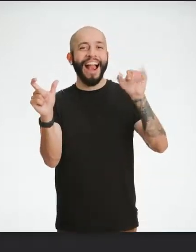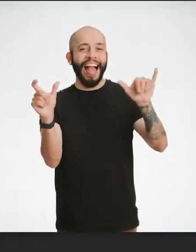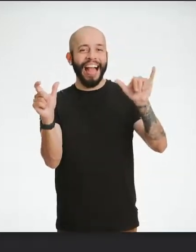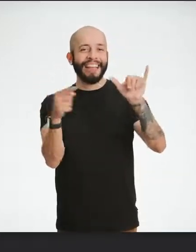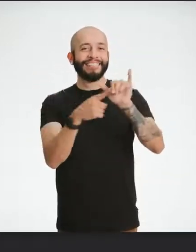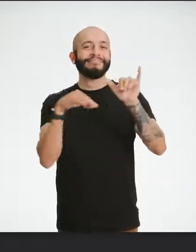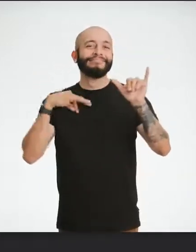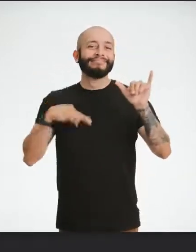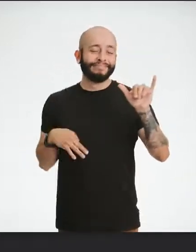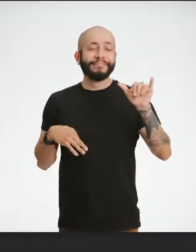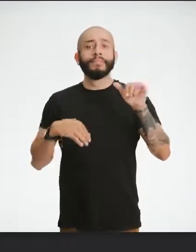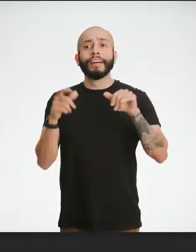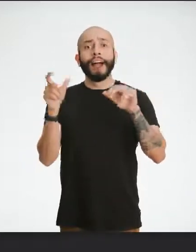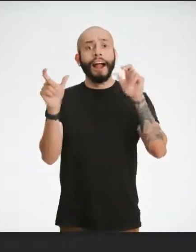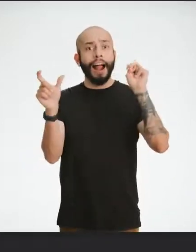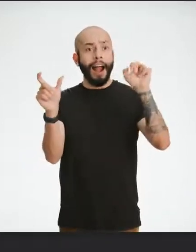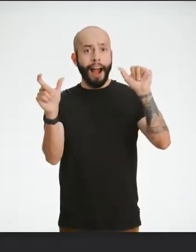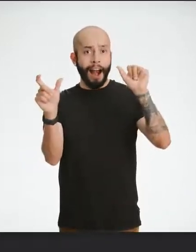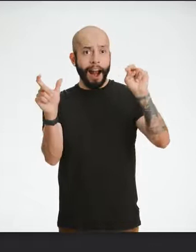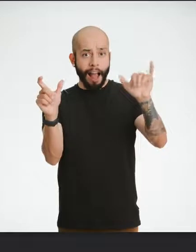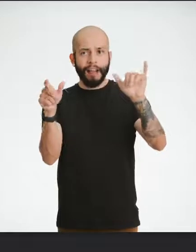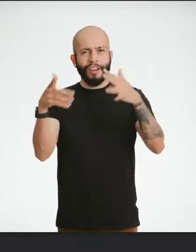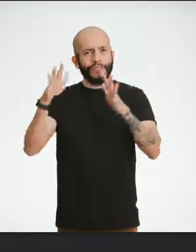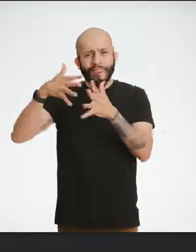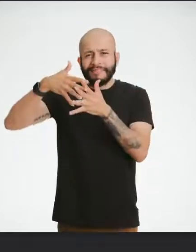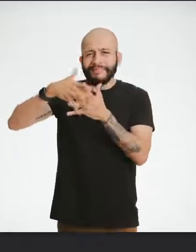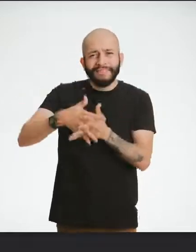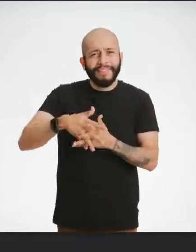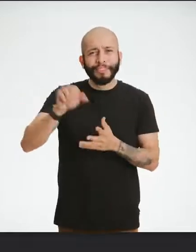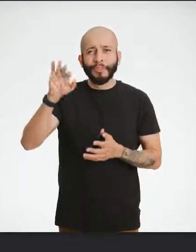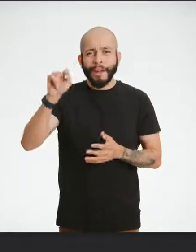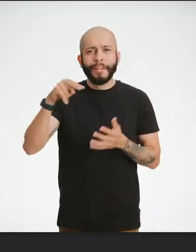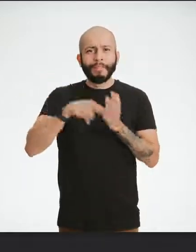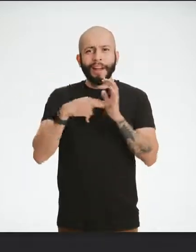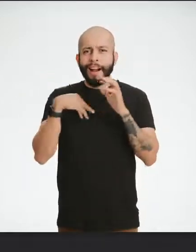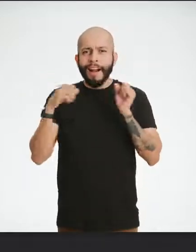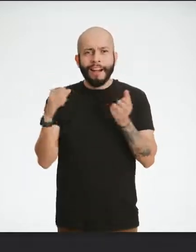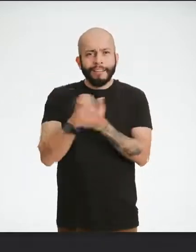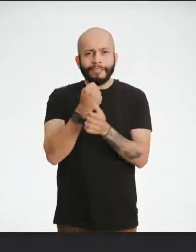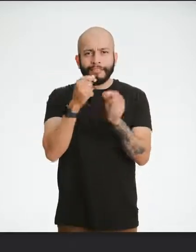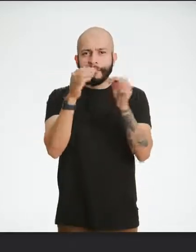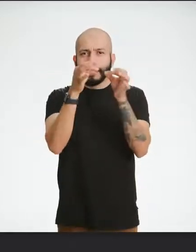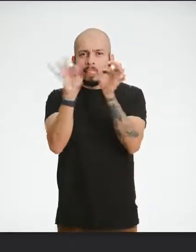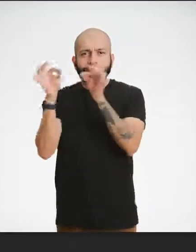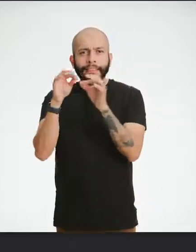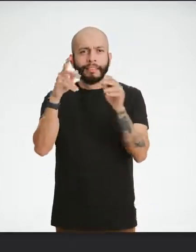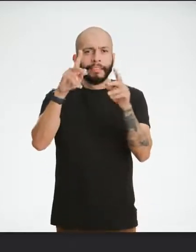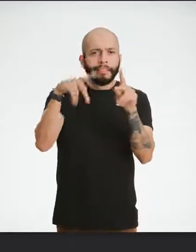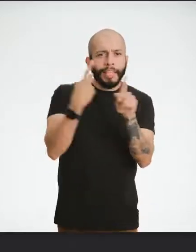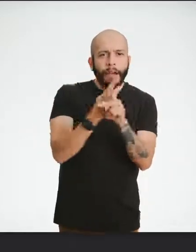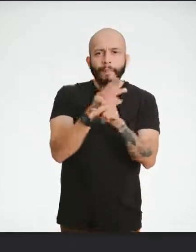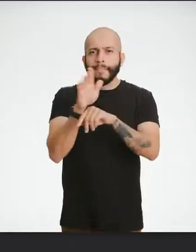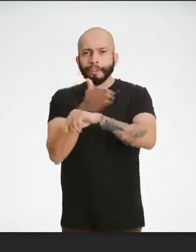That's where the new 'any' keyword can help. The 'any' keyword is built right into Swift, and allows you to express a type that can